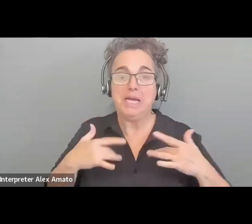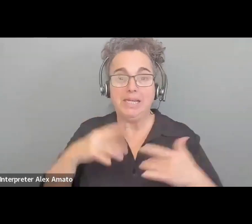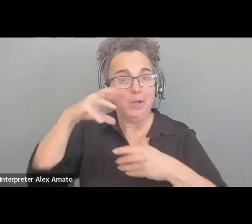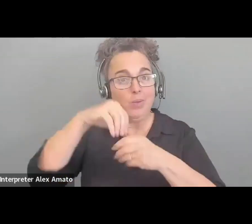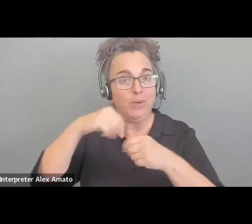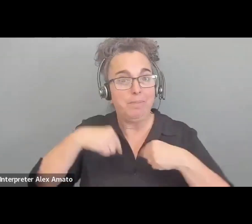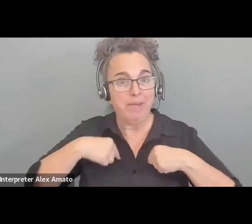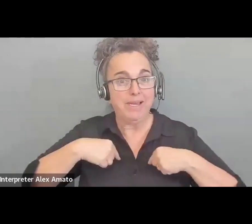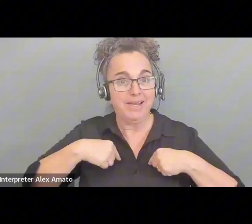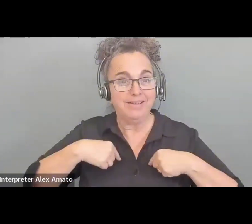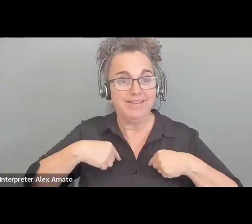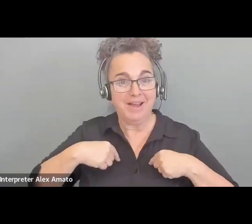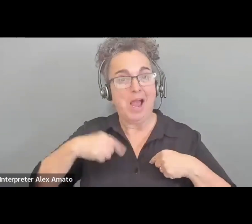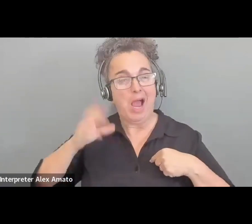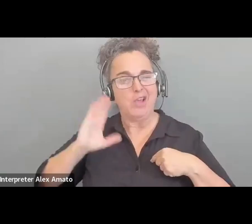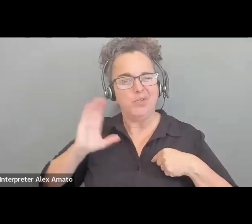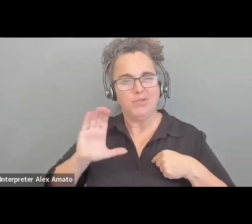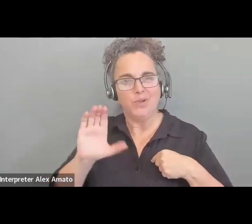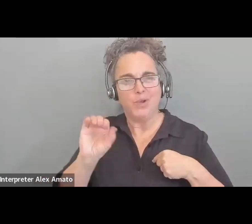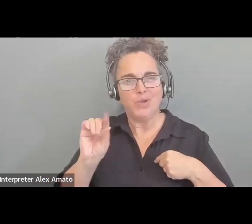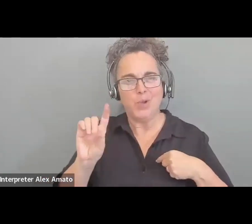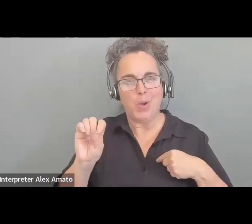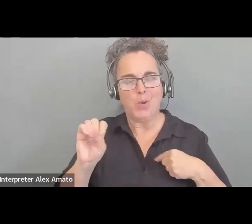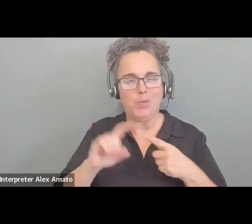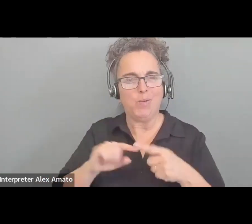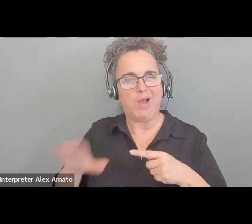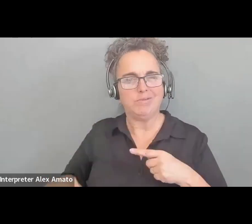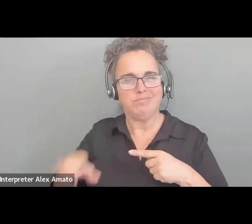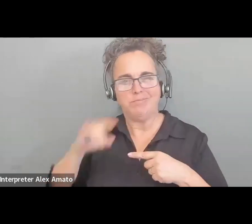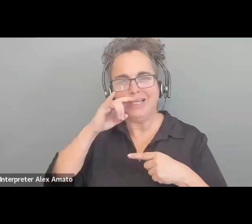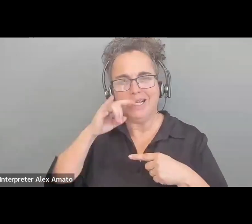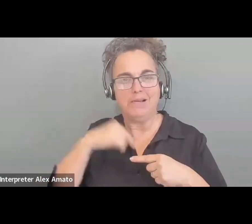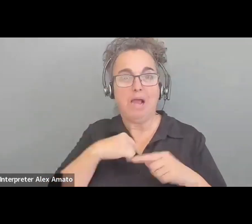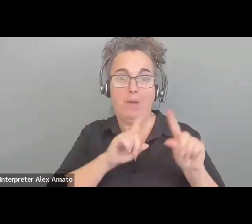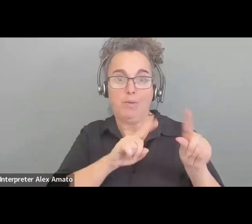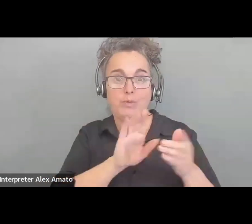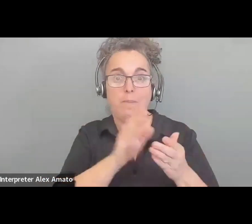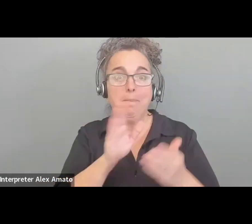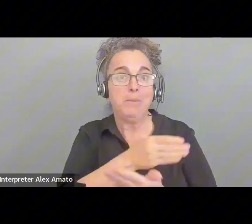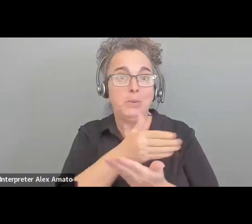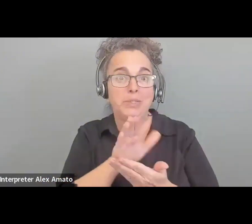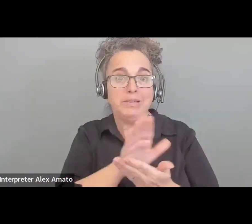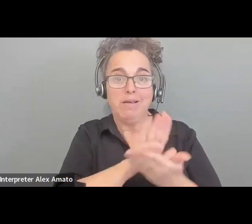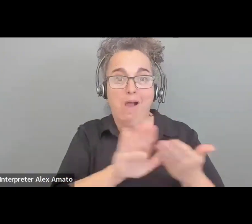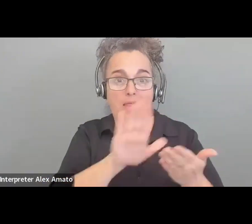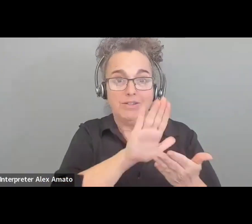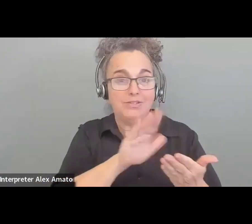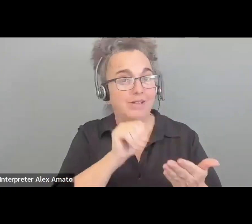who I used to code a bit as a kid, I went to music college by the way. I did not study computer science.